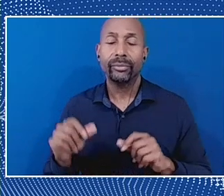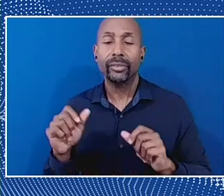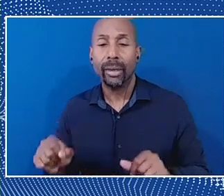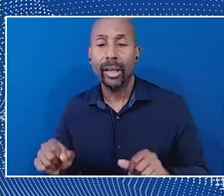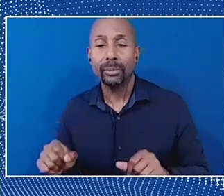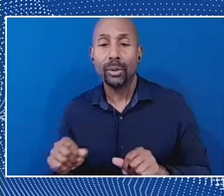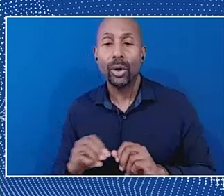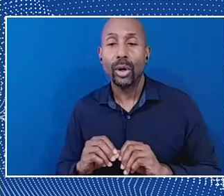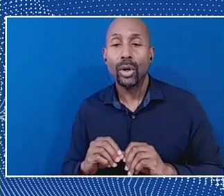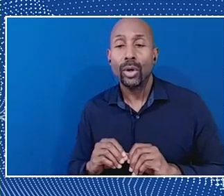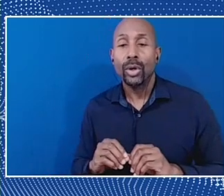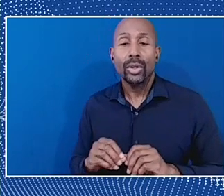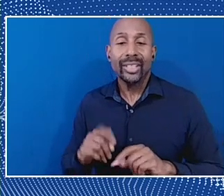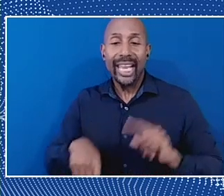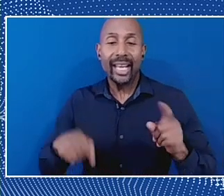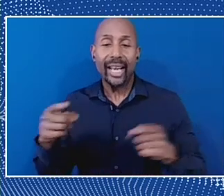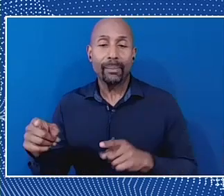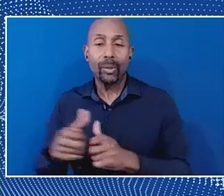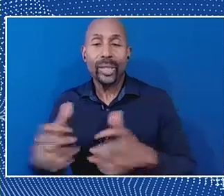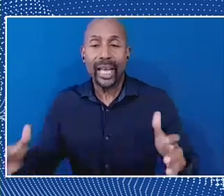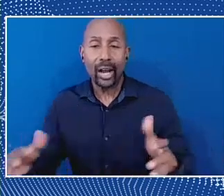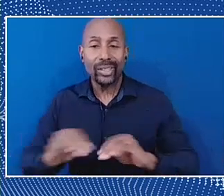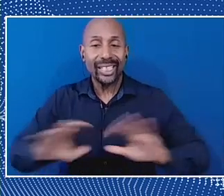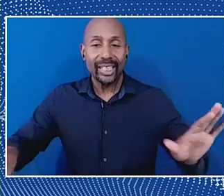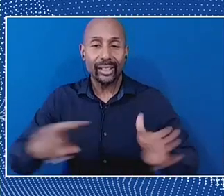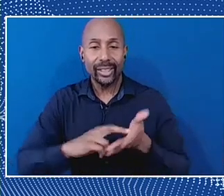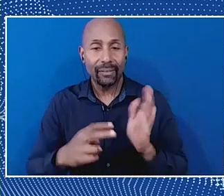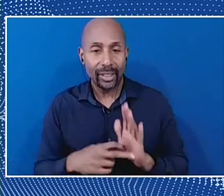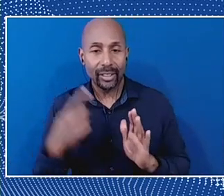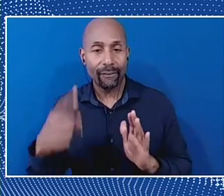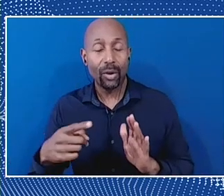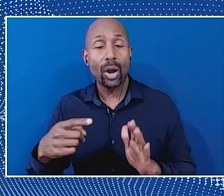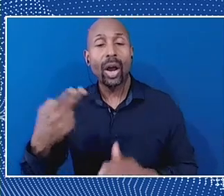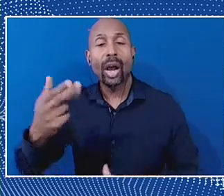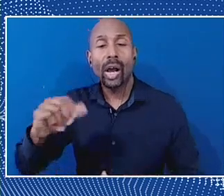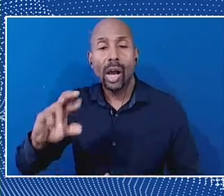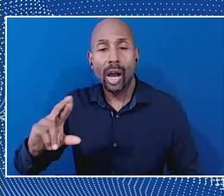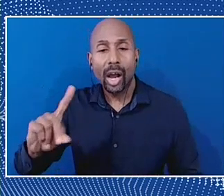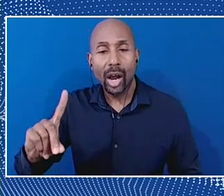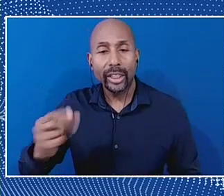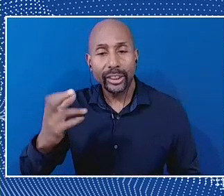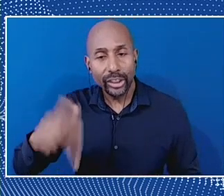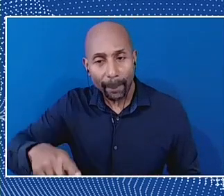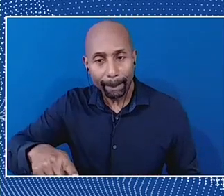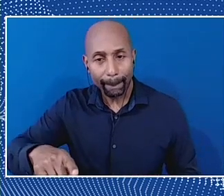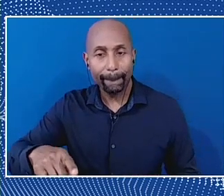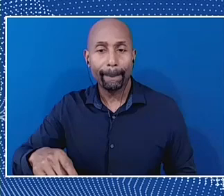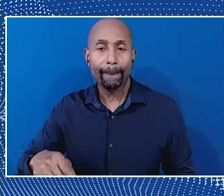They aspire to uplift themselves, their families, and their communities, and have been taught that education is the best